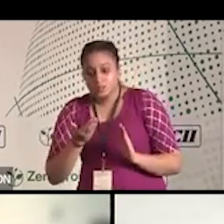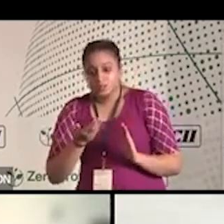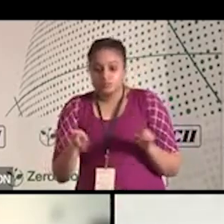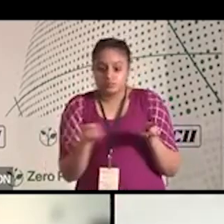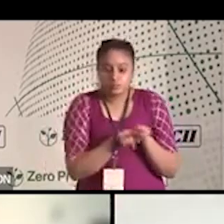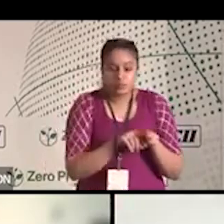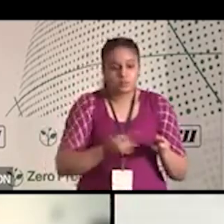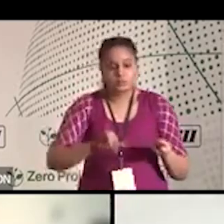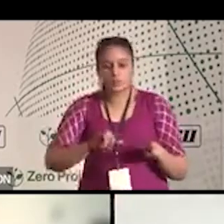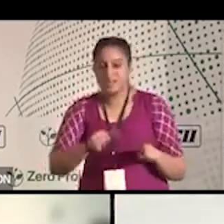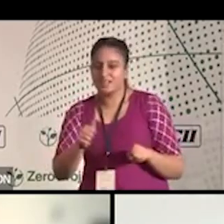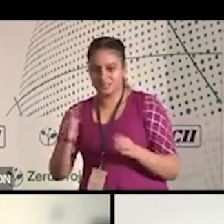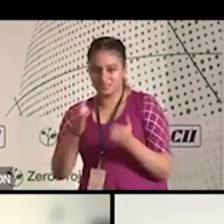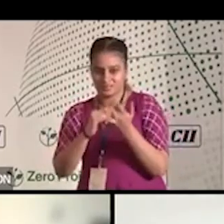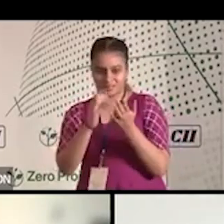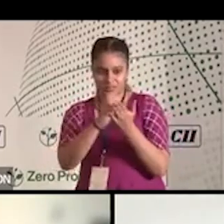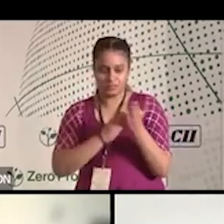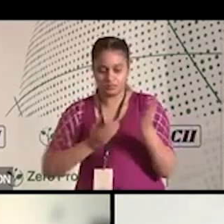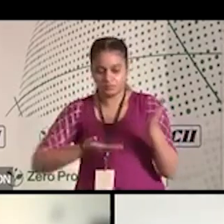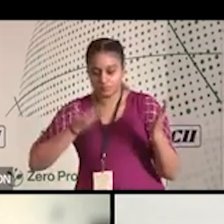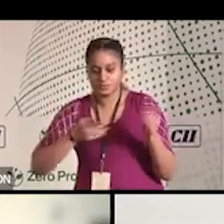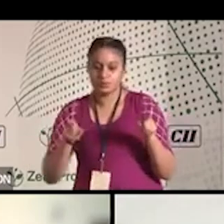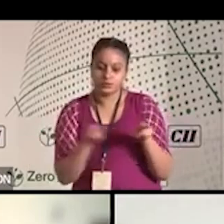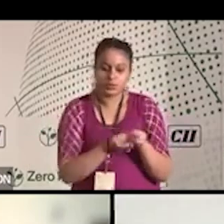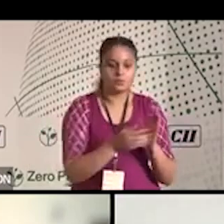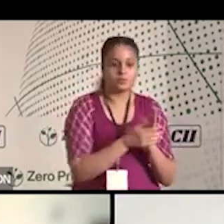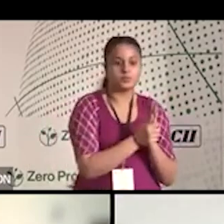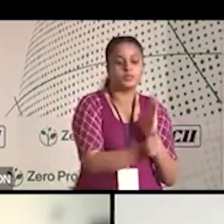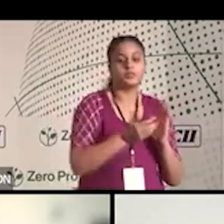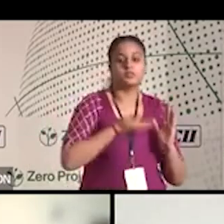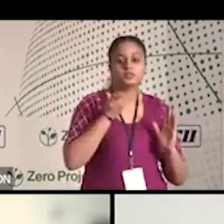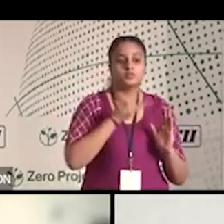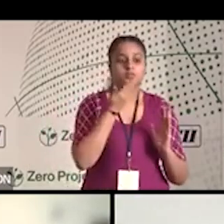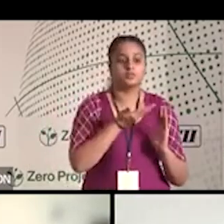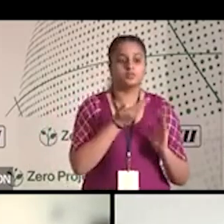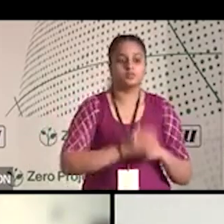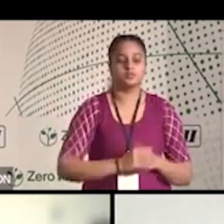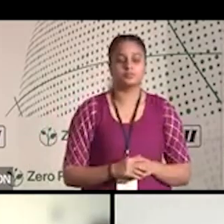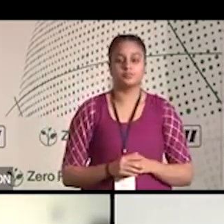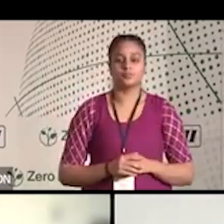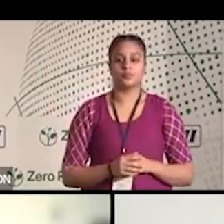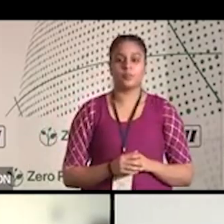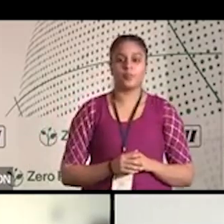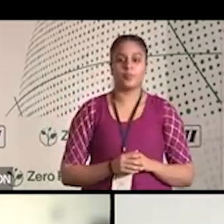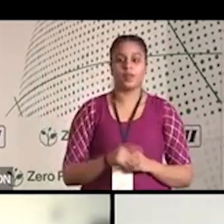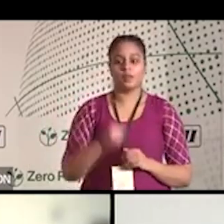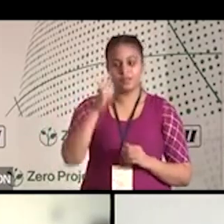And I think it's very important for us to really kind of move from the belief that, again,